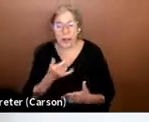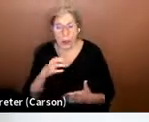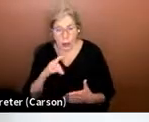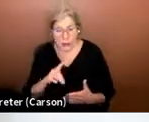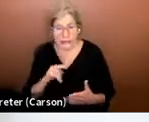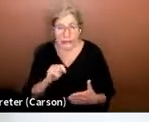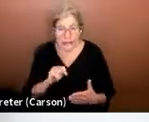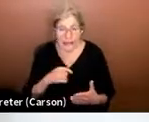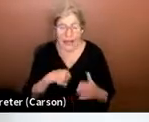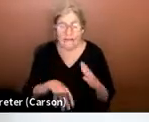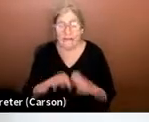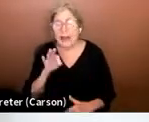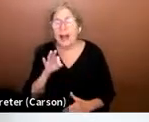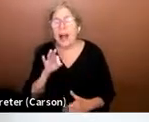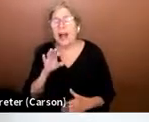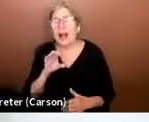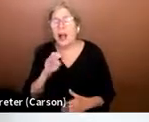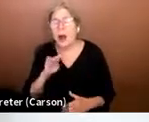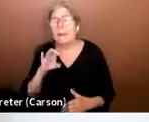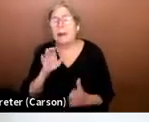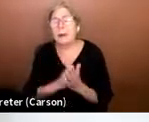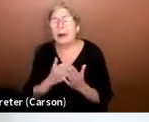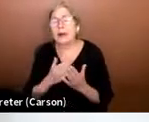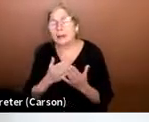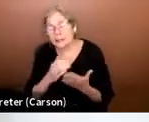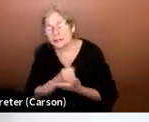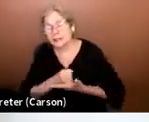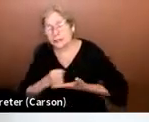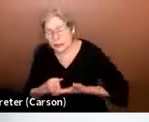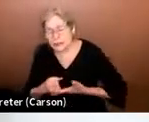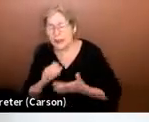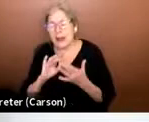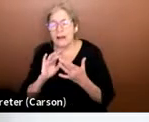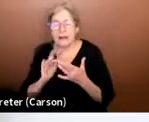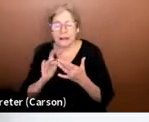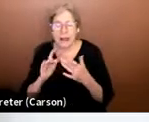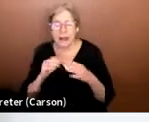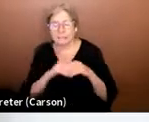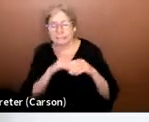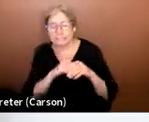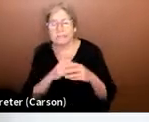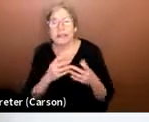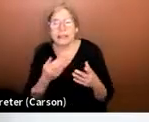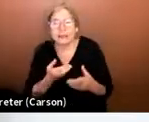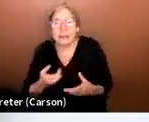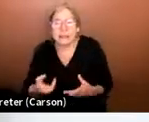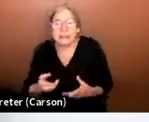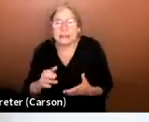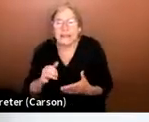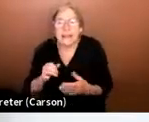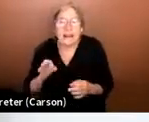archives. An online resource of all these scripts so the artists know what to draw